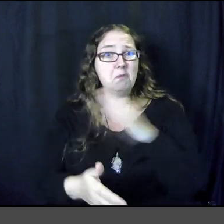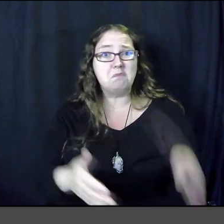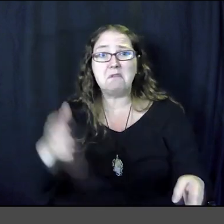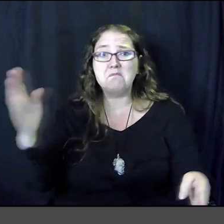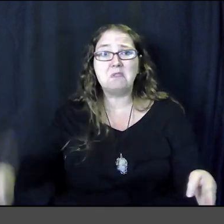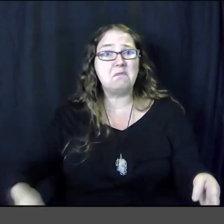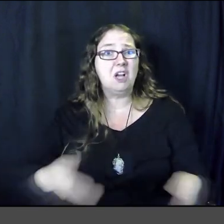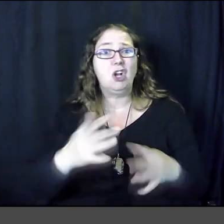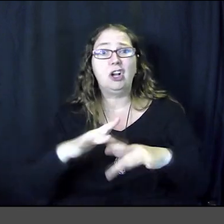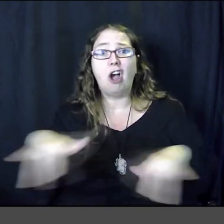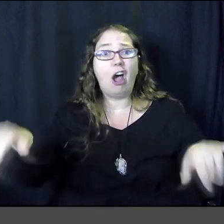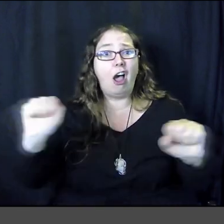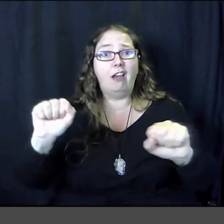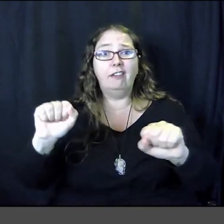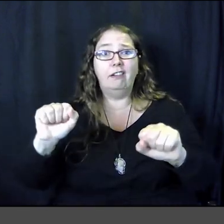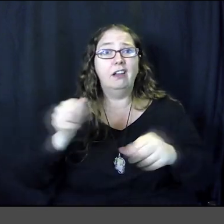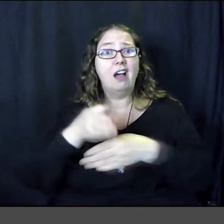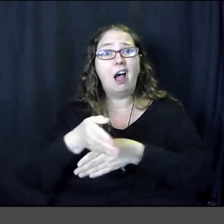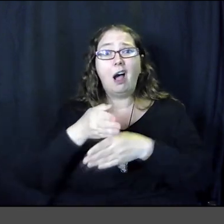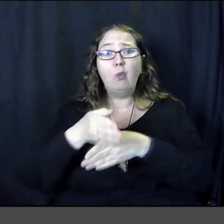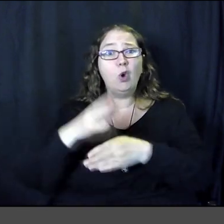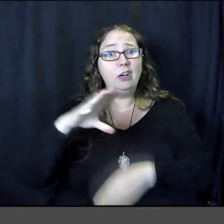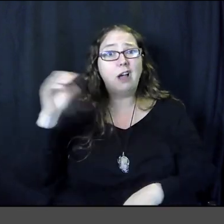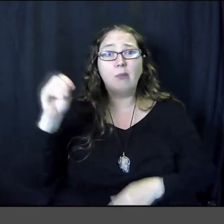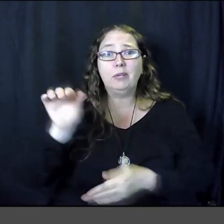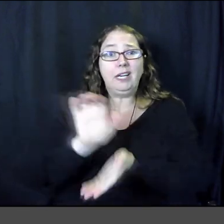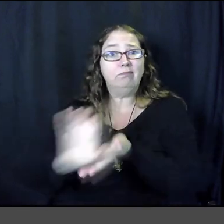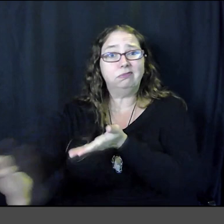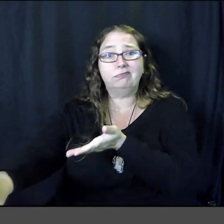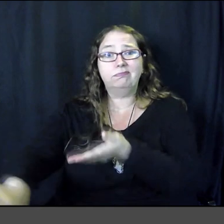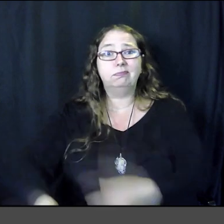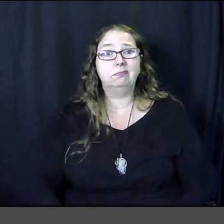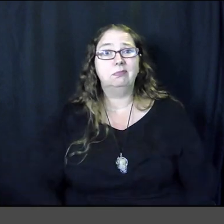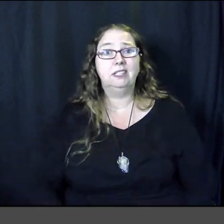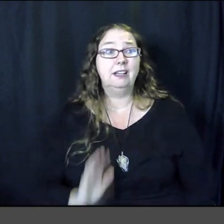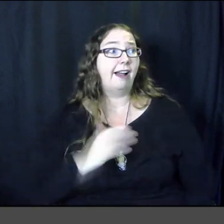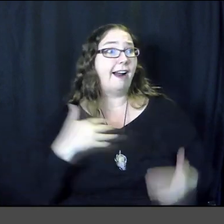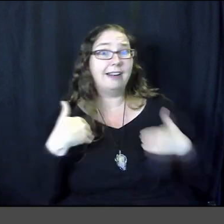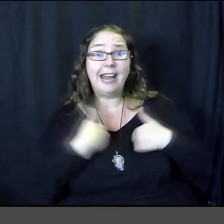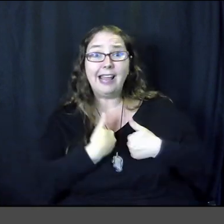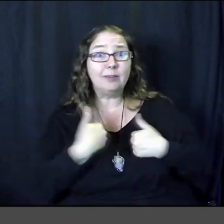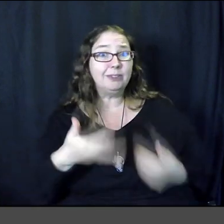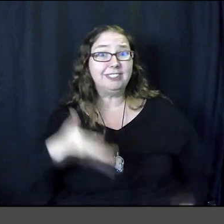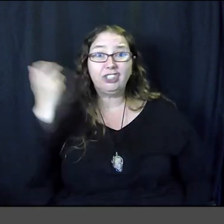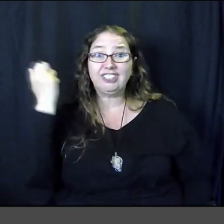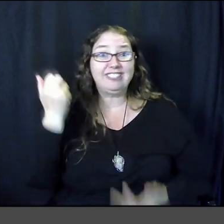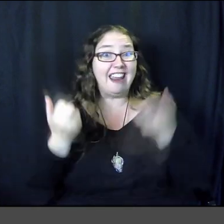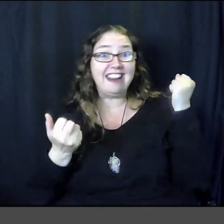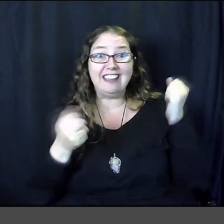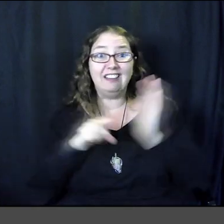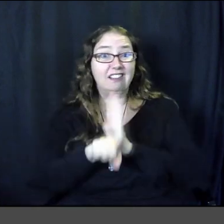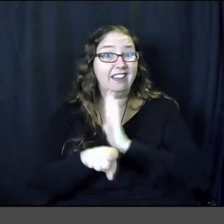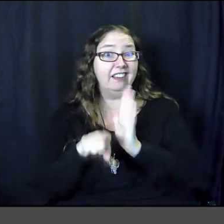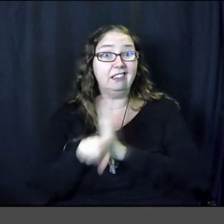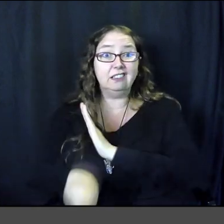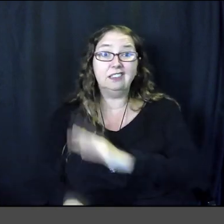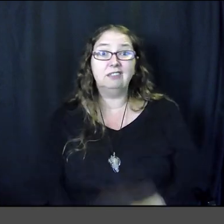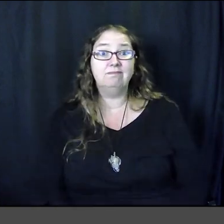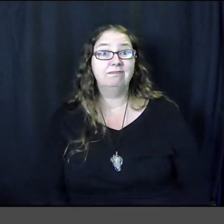AND, AND OUR ANIMALS HAD BEEN JUST TAKEN, KILLED. AND MOST, YOU KNOW, WE HAVE MAYBE THREE LEFT